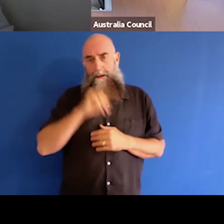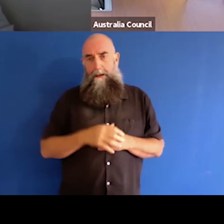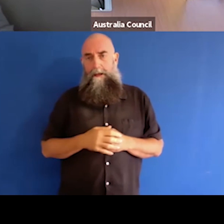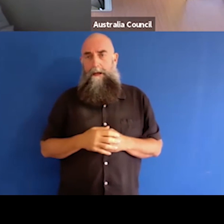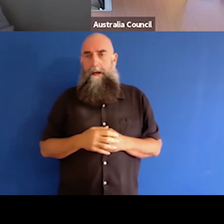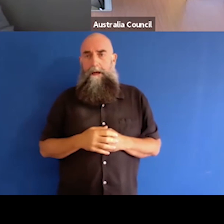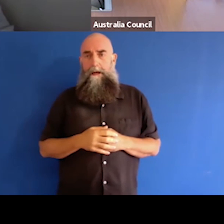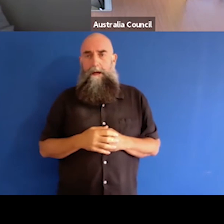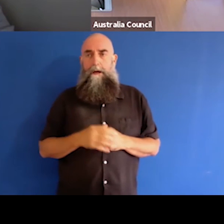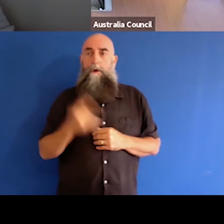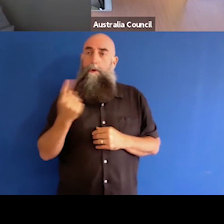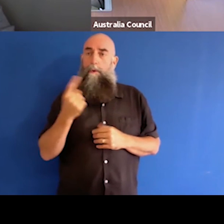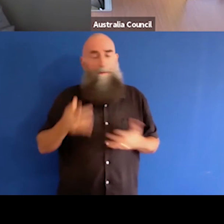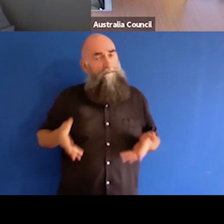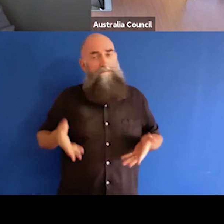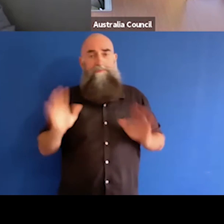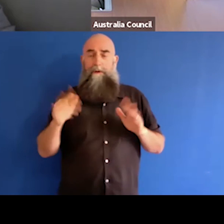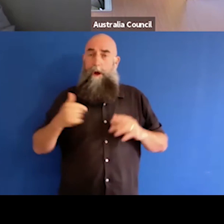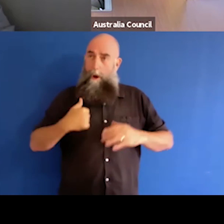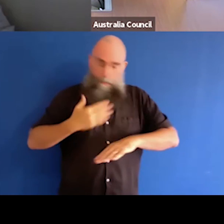open to anyone who identifies as a practising artist in Australia.